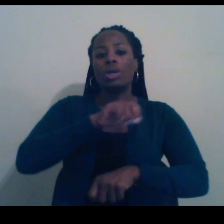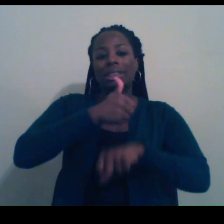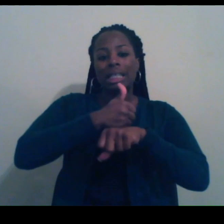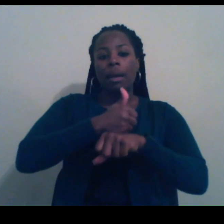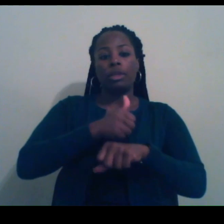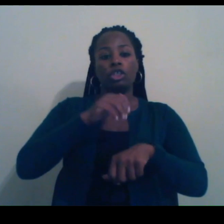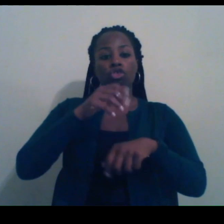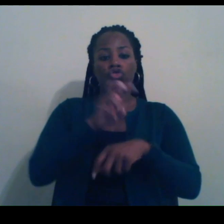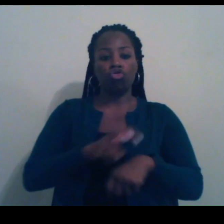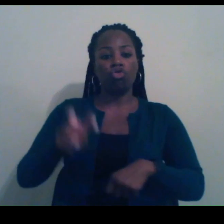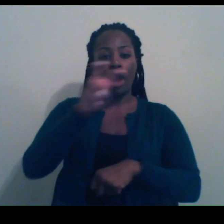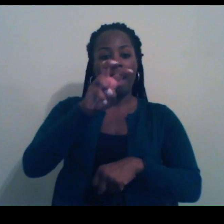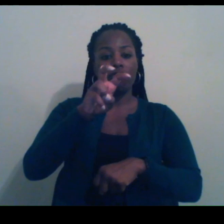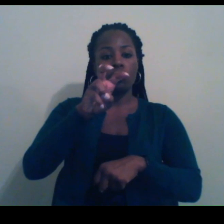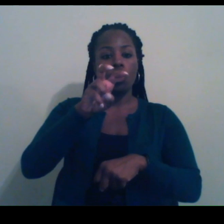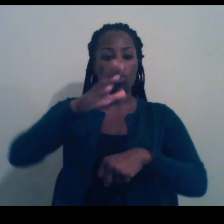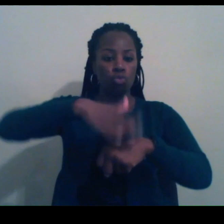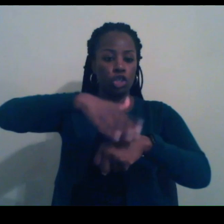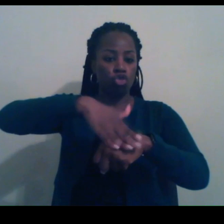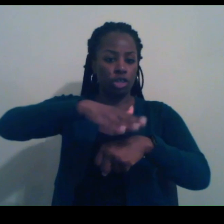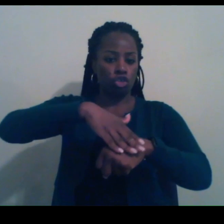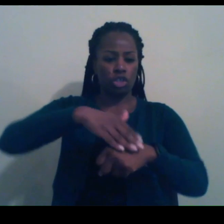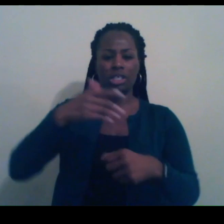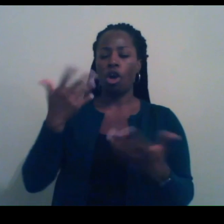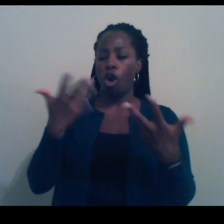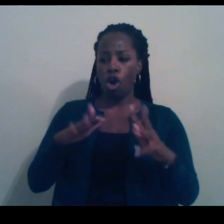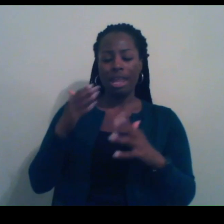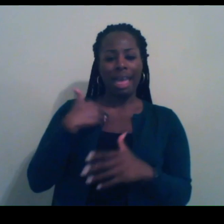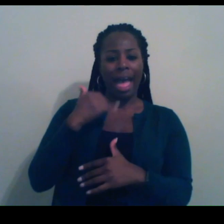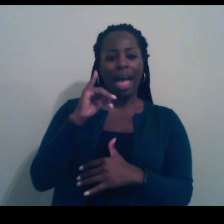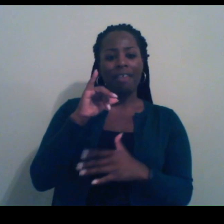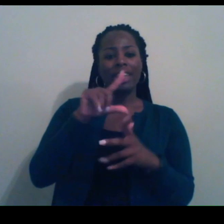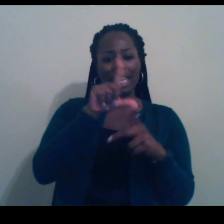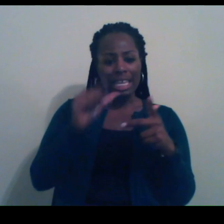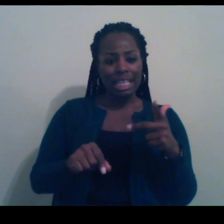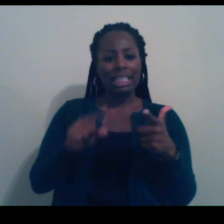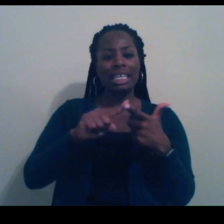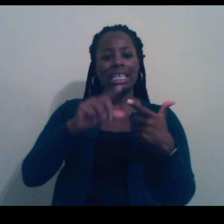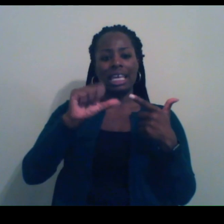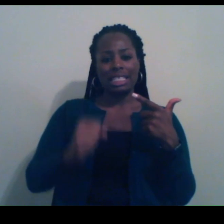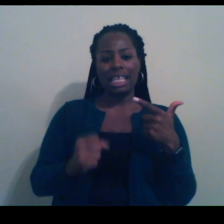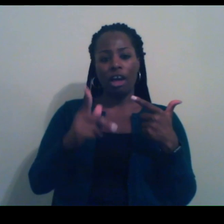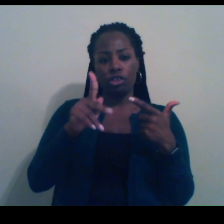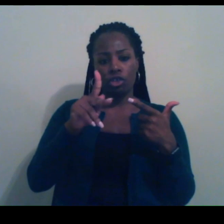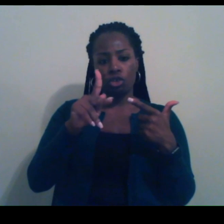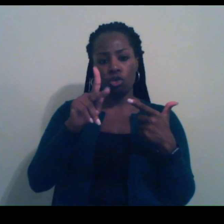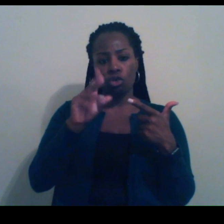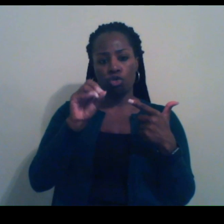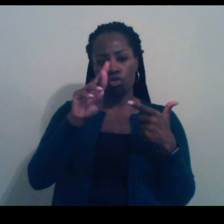including Italy, South Korea, China, Iran can you elaborate on specifically what countries you are looking at